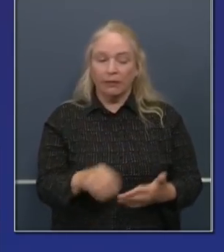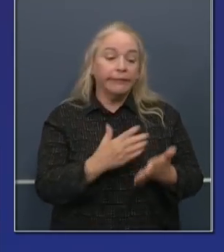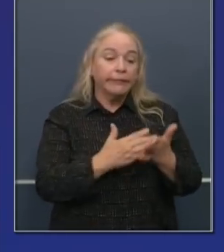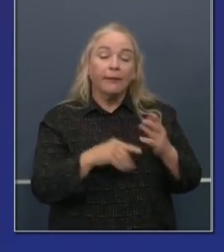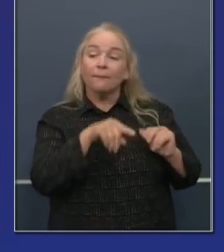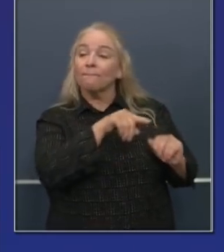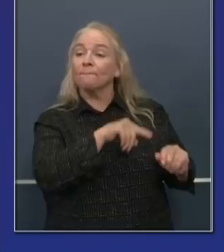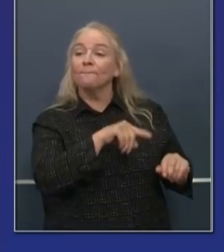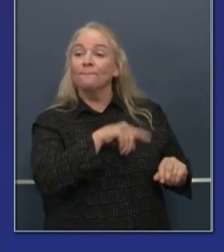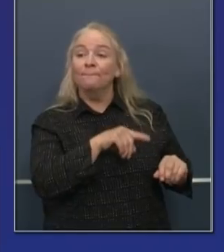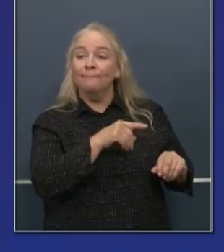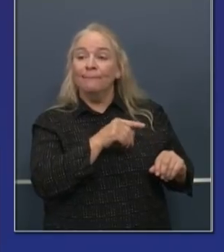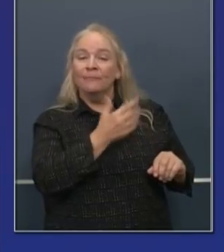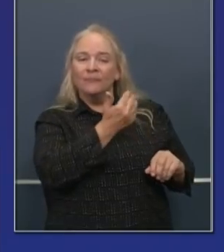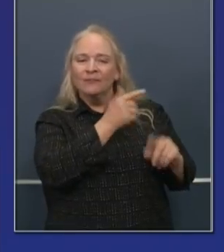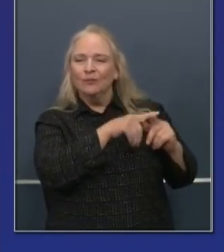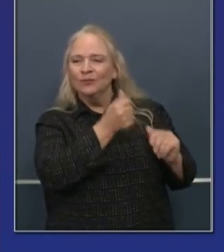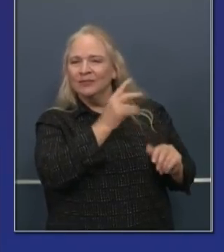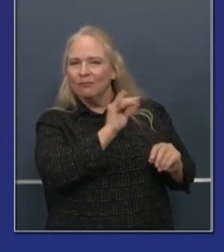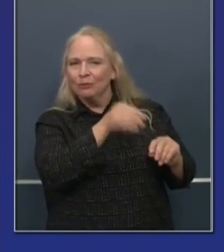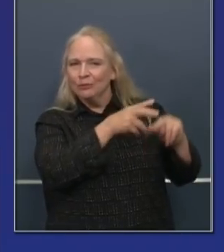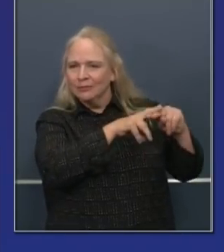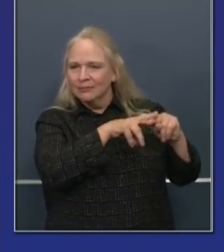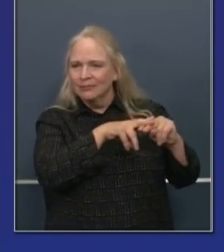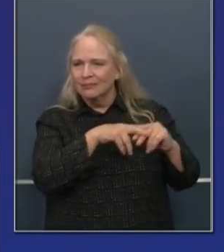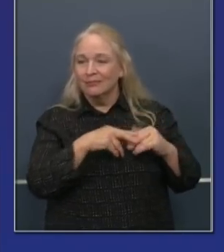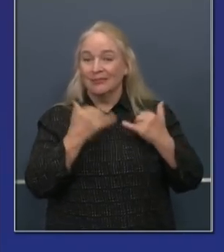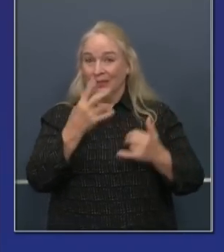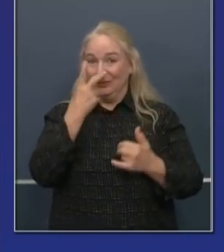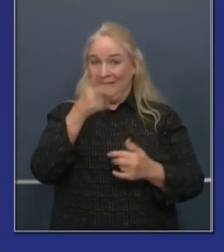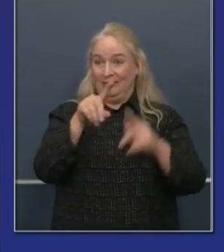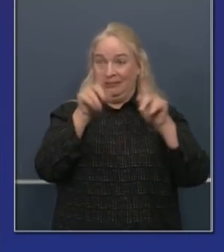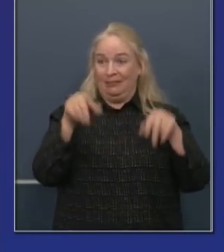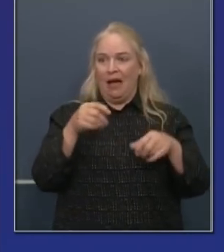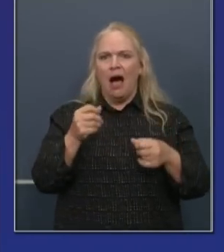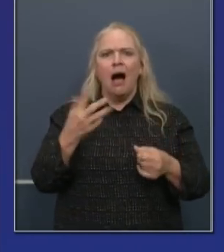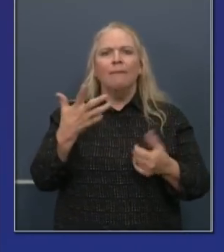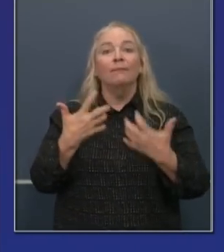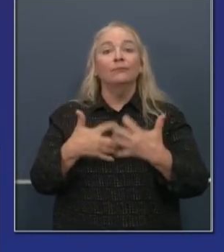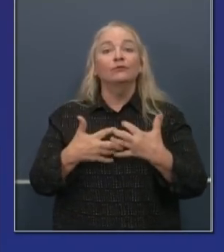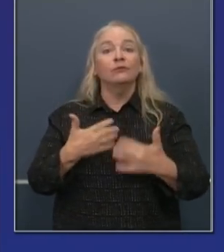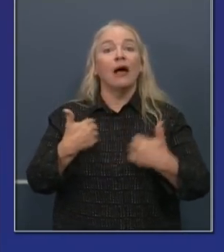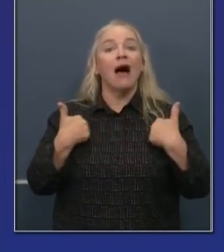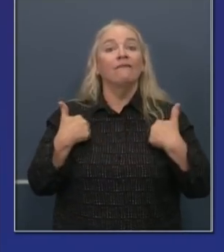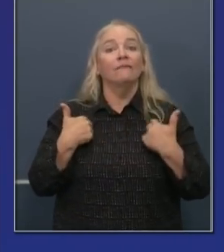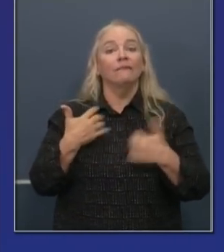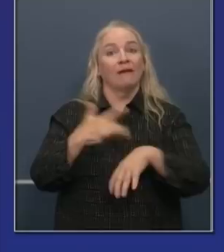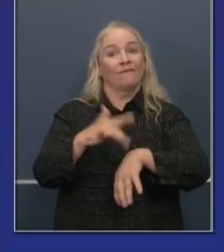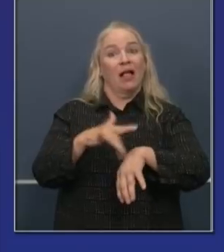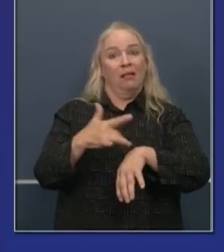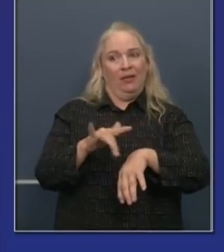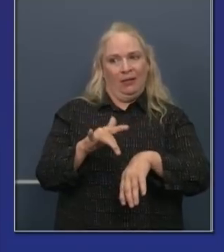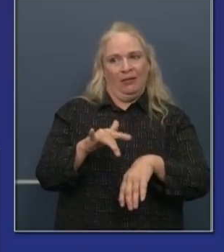WEEK IT WAS ABOUT 15% AND YOU'RE SEEING IT PLUS OR MINUS 15, 16% REPRESENTED HERE.